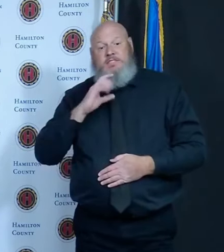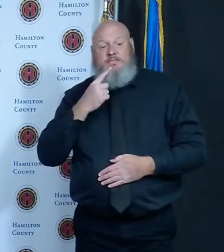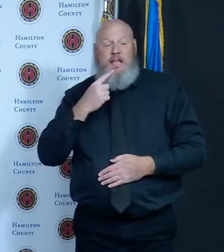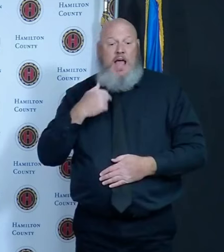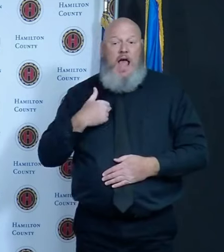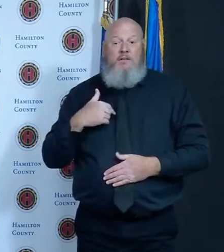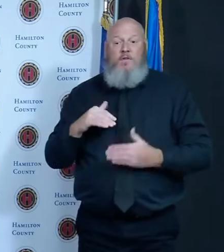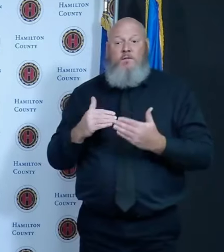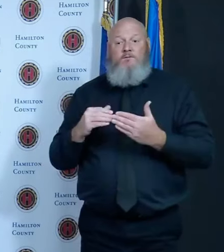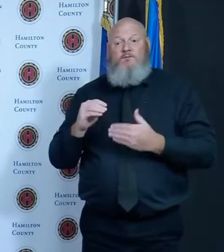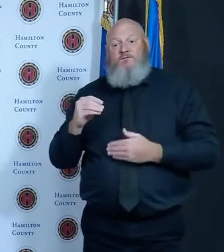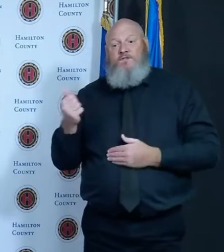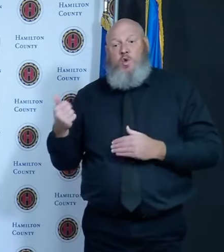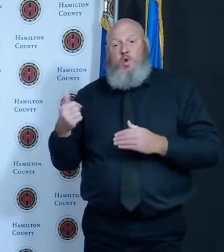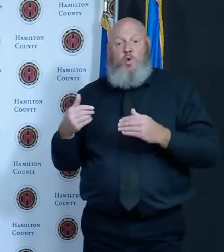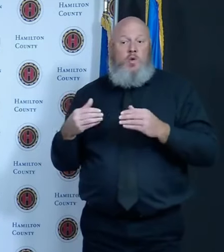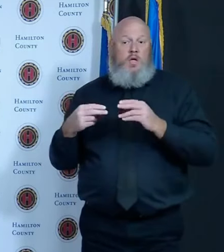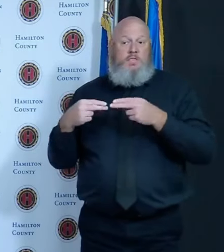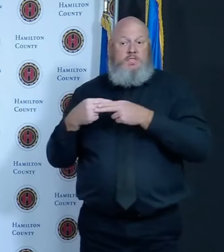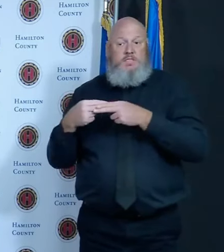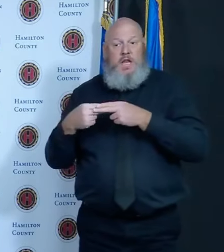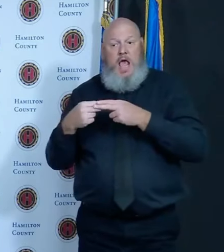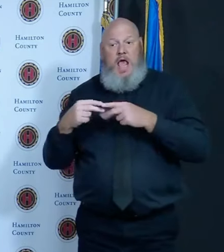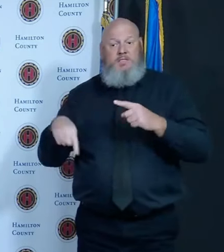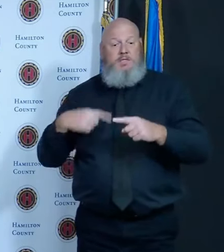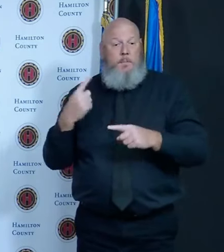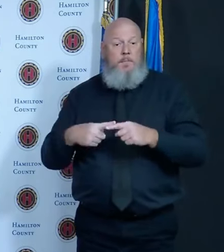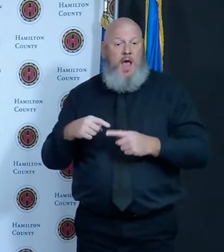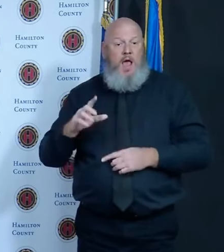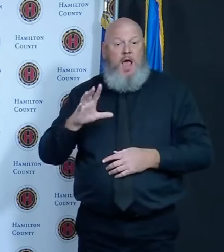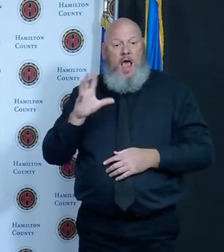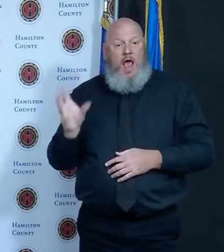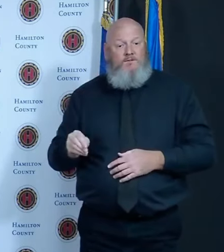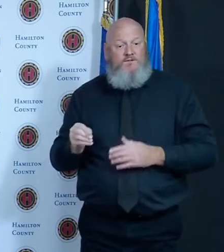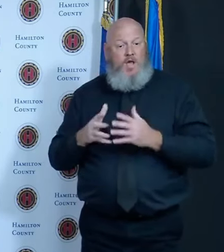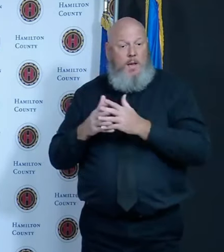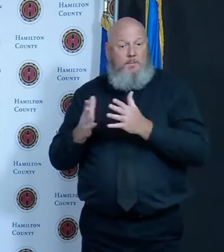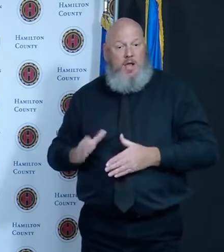of Commerce and David I think that some of the reporters may have questions for